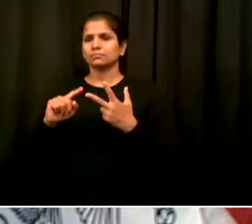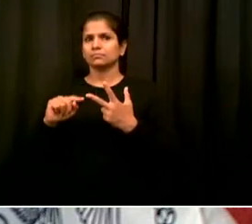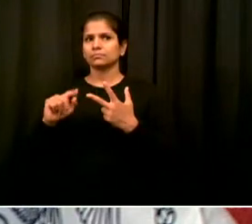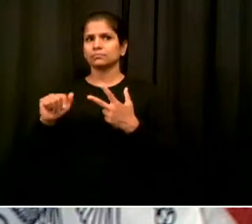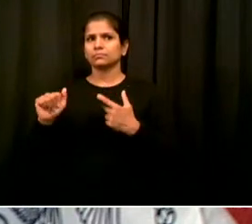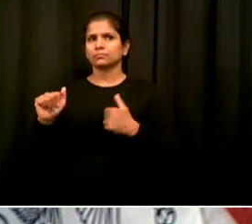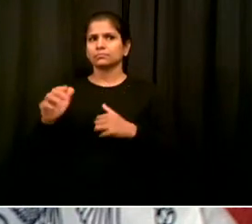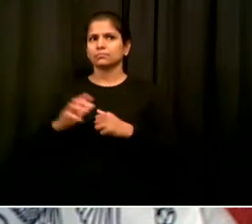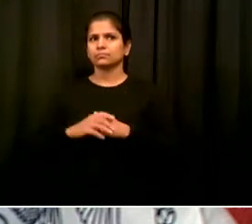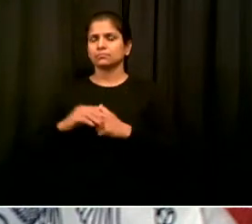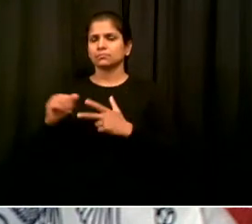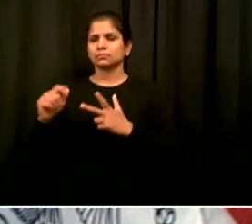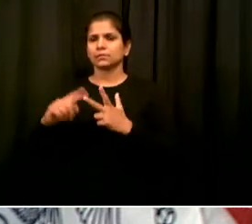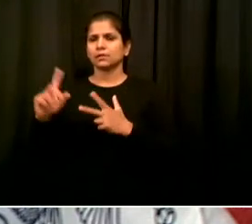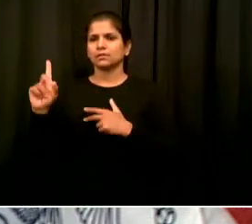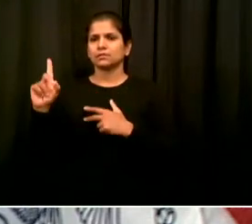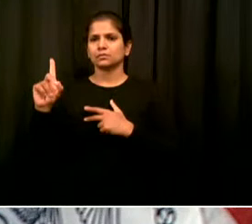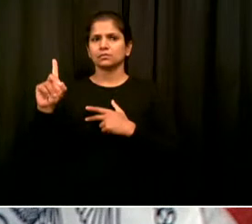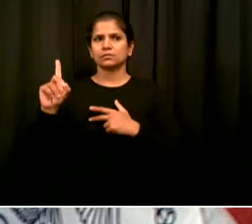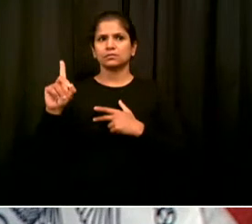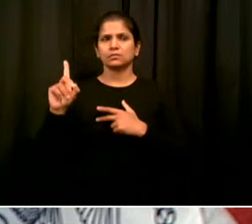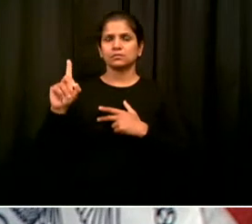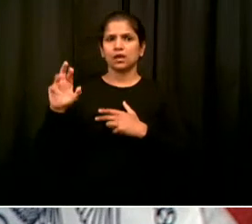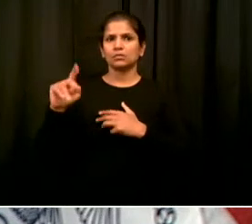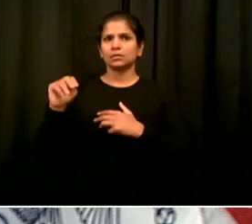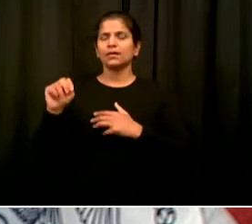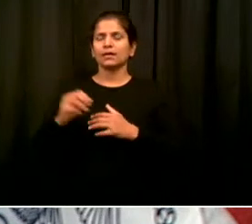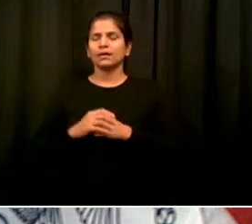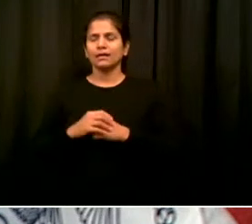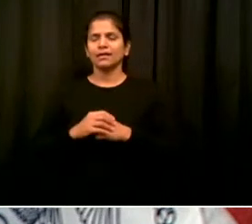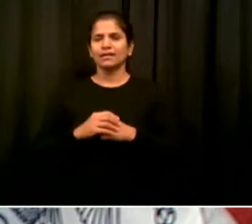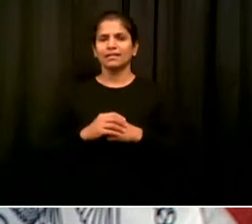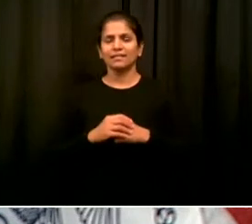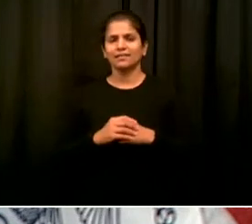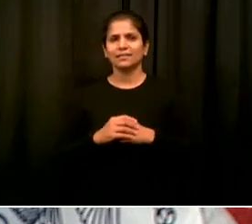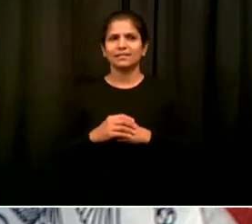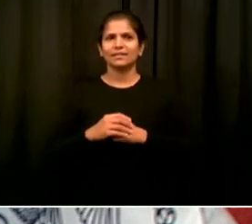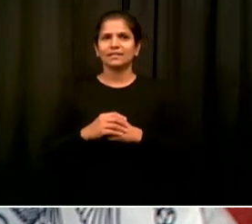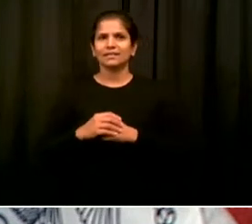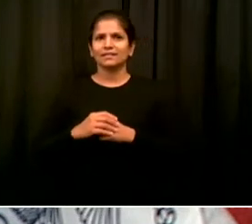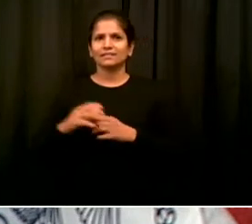COUNSEL FOR DEMOCRACY NYC AND SENIOR ADVISOR DR. JAY PARM ACTUAL